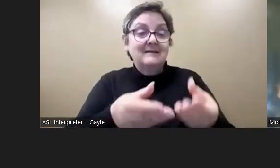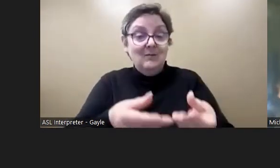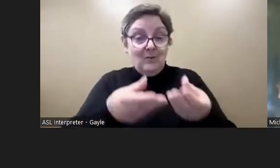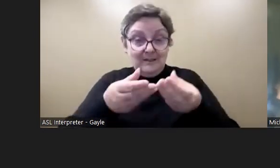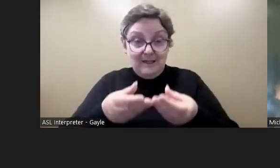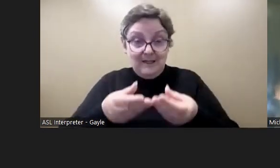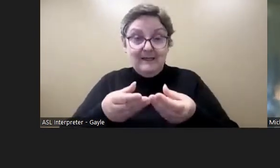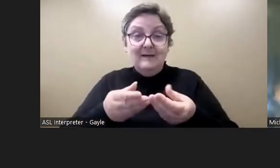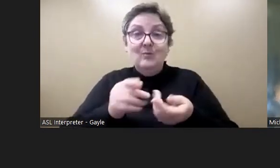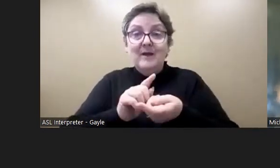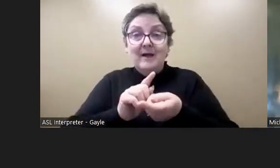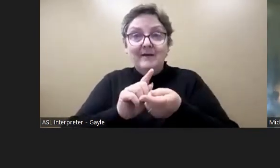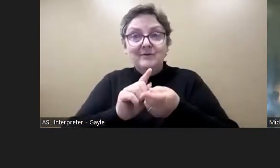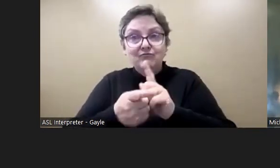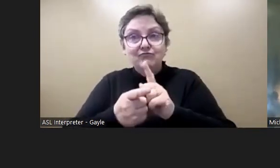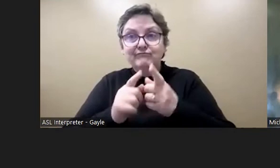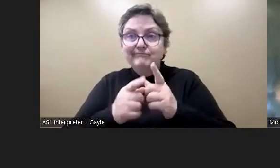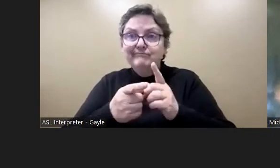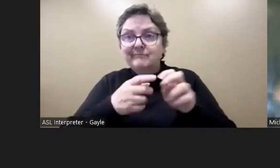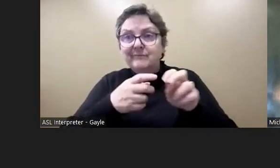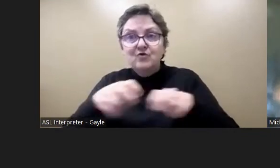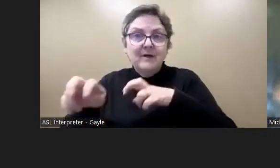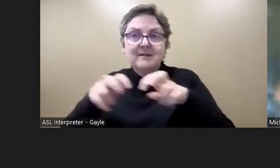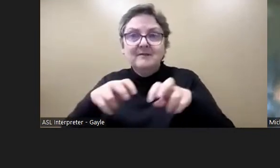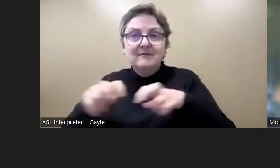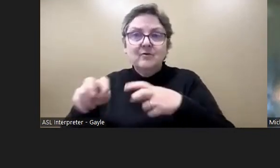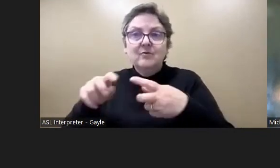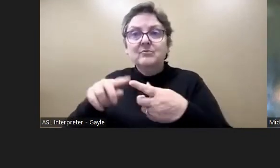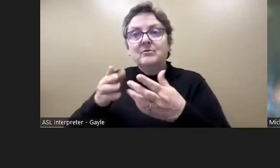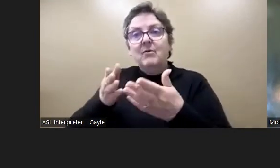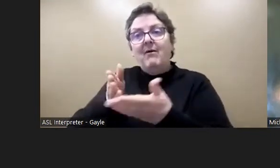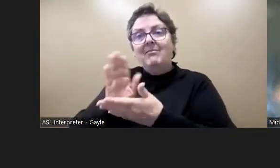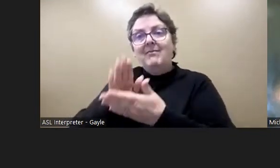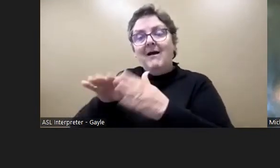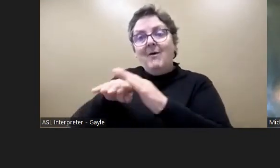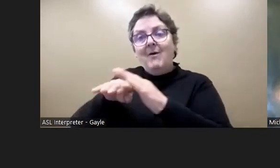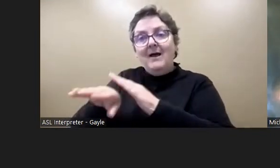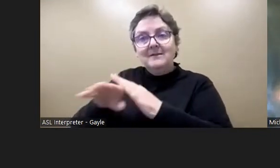after the fact that there are both technology